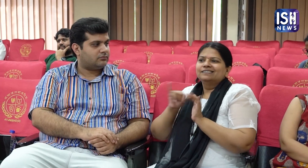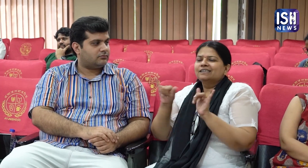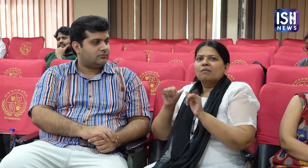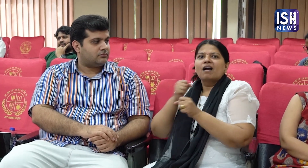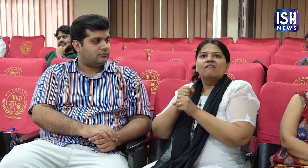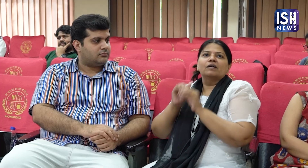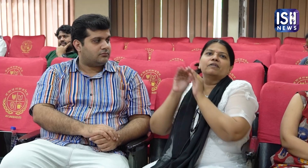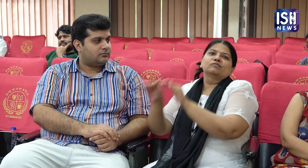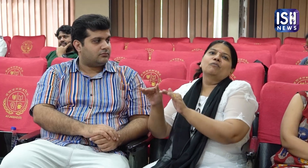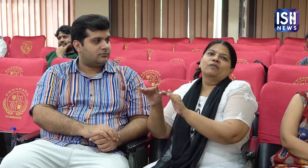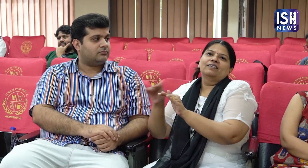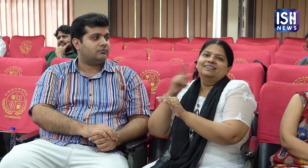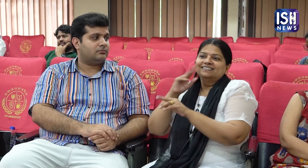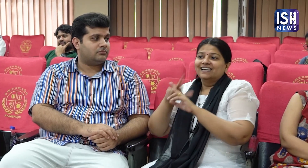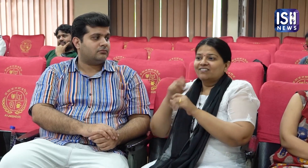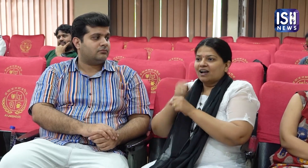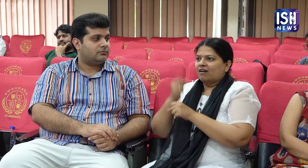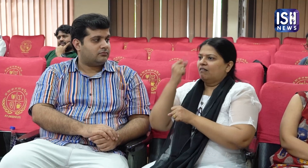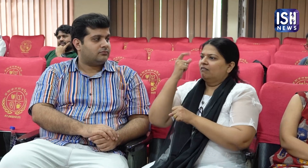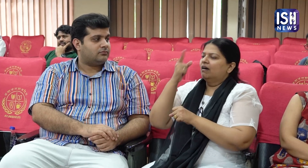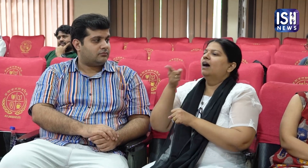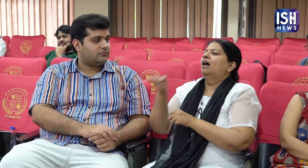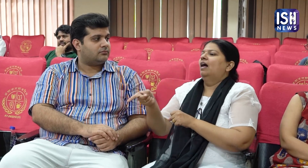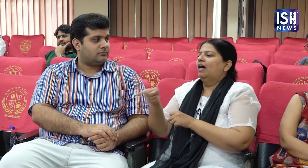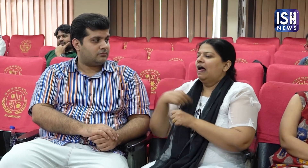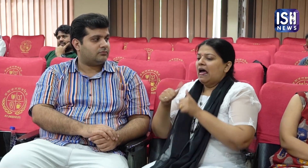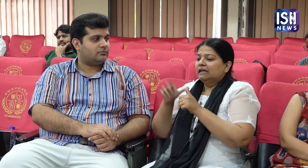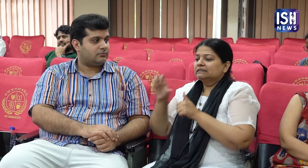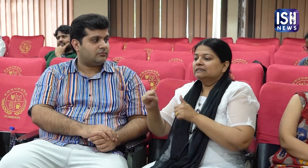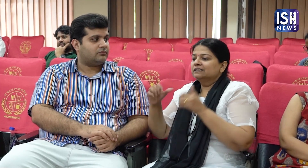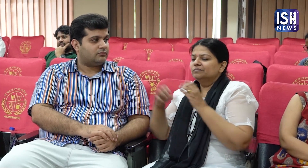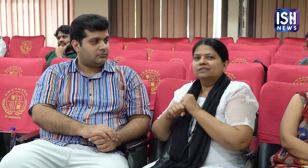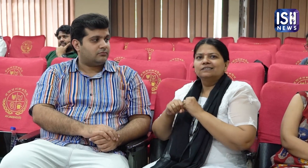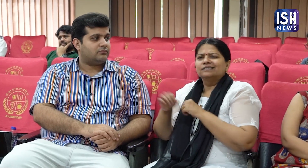Equally, the government should support this if they are aware that accessiblity for the Deaf is lacking.